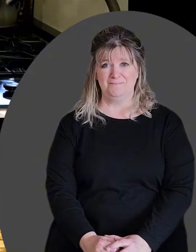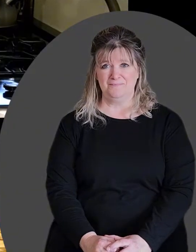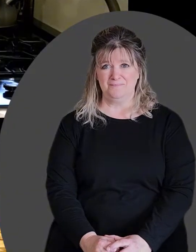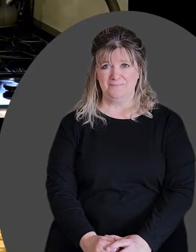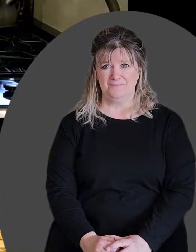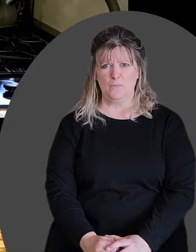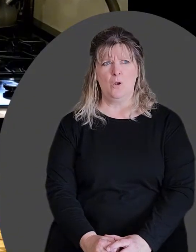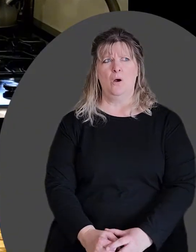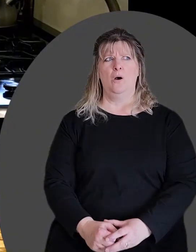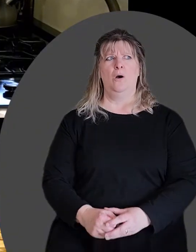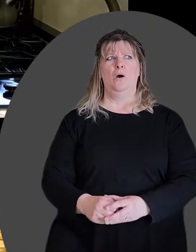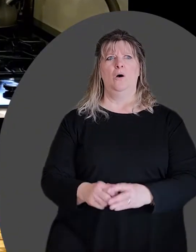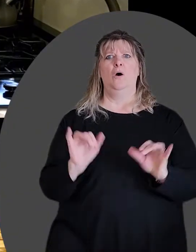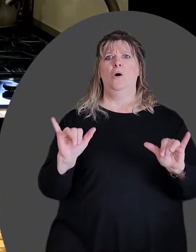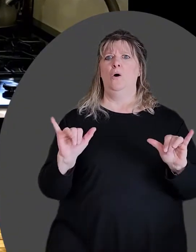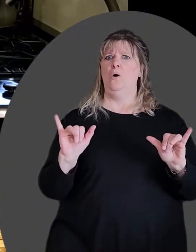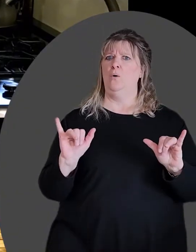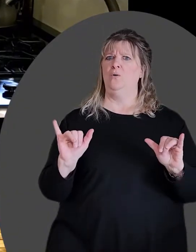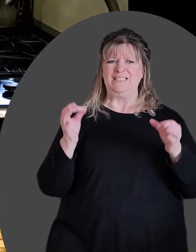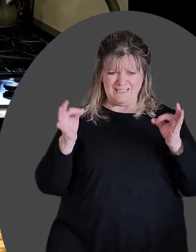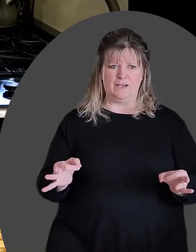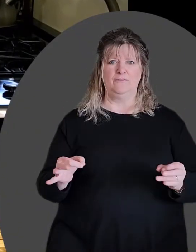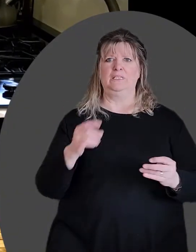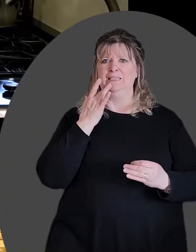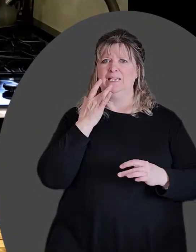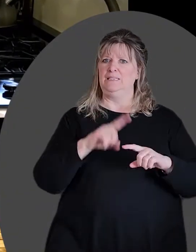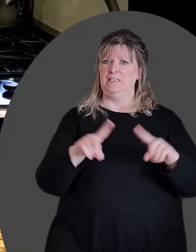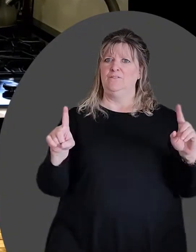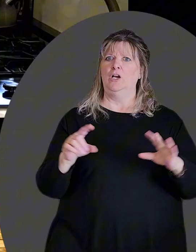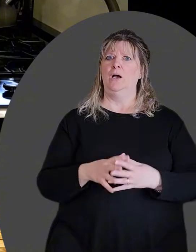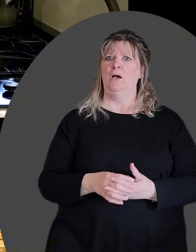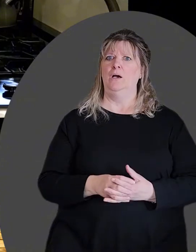oh that definitely tastes different oh